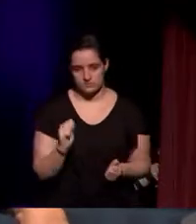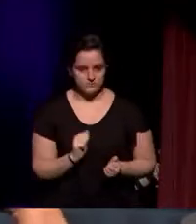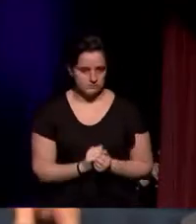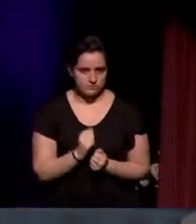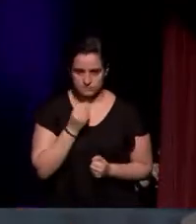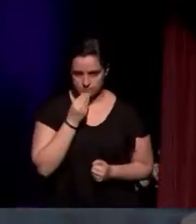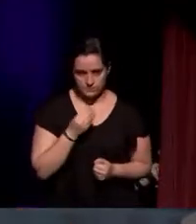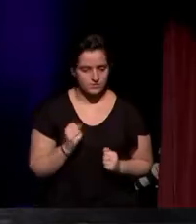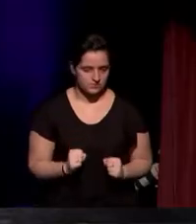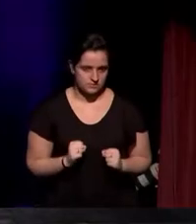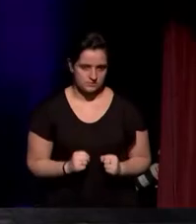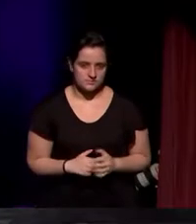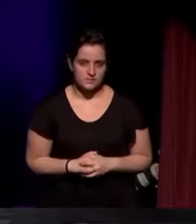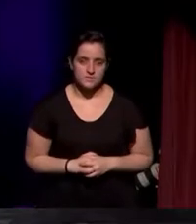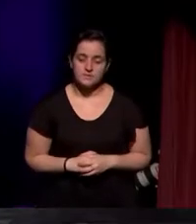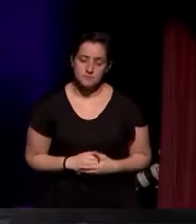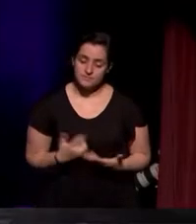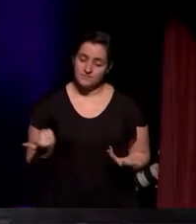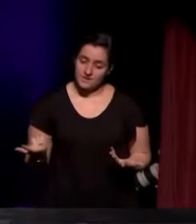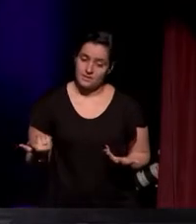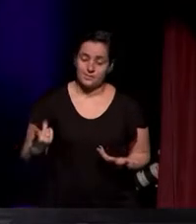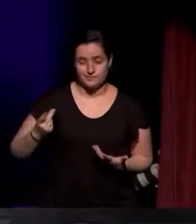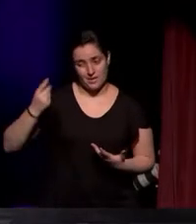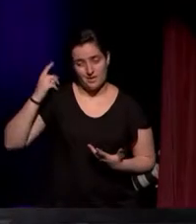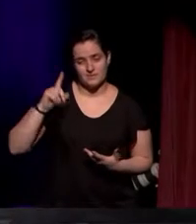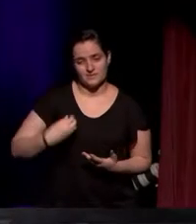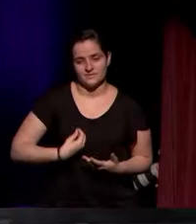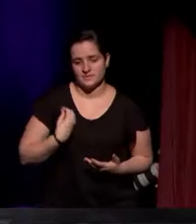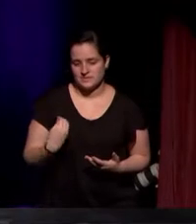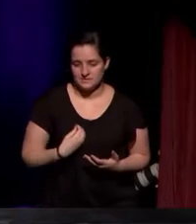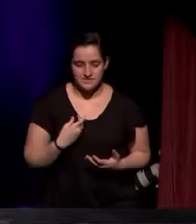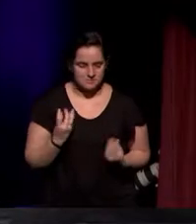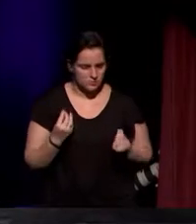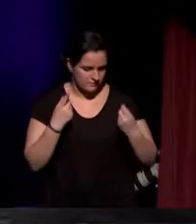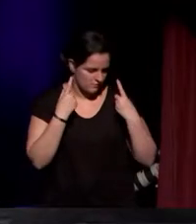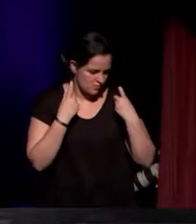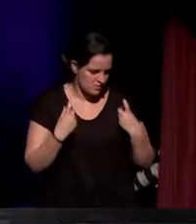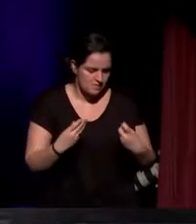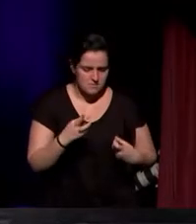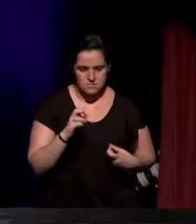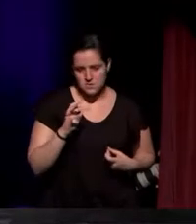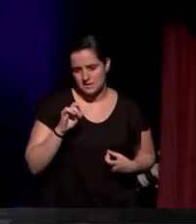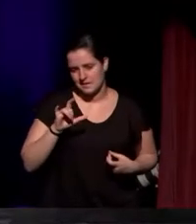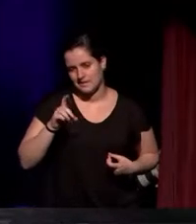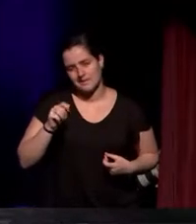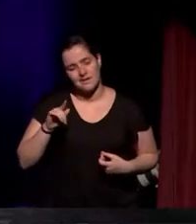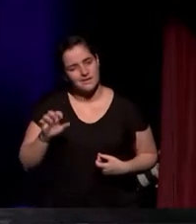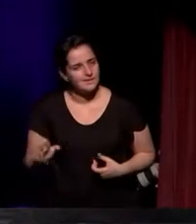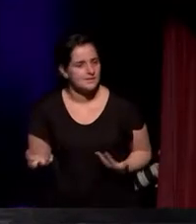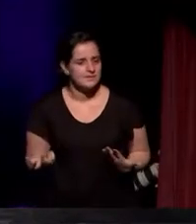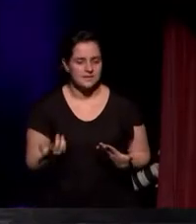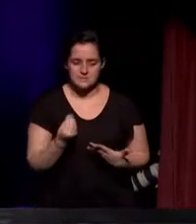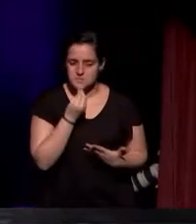We lived in this situation. of complete brutality and without the possibility of the association.